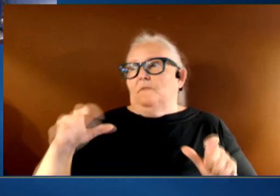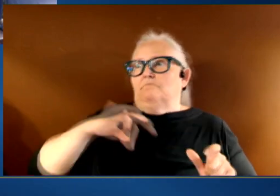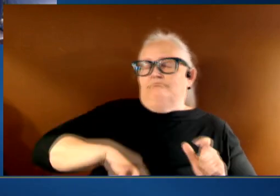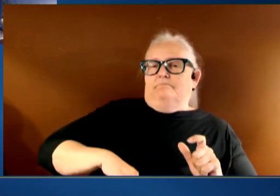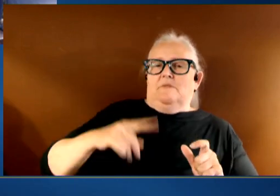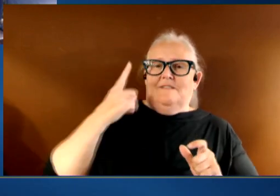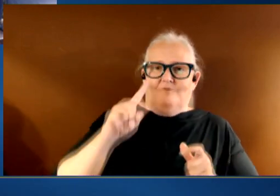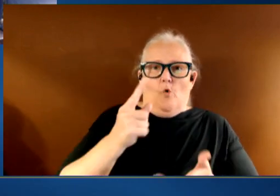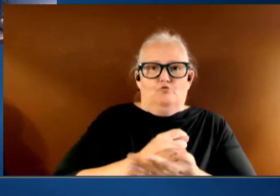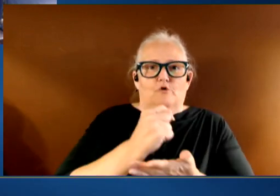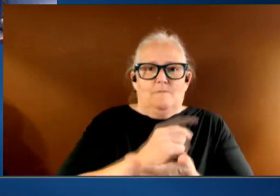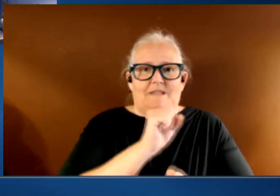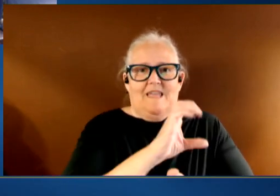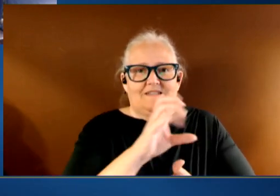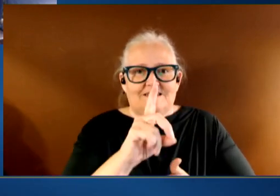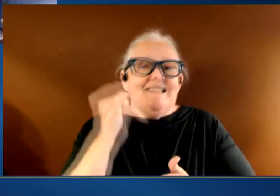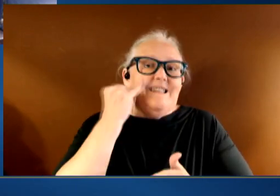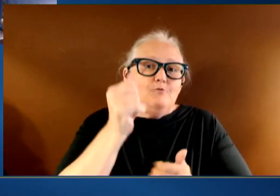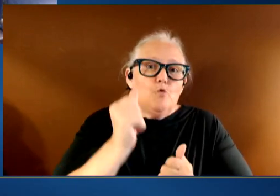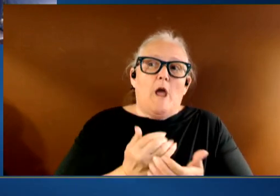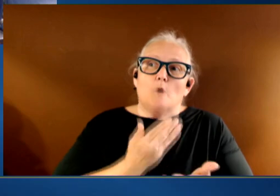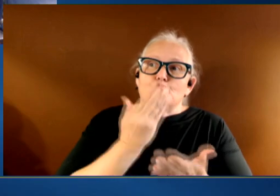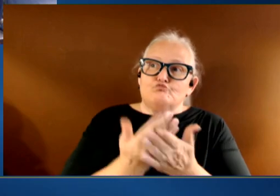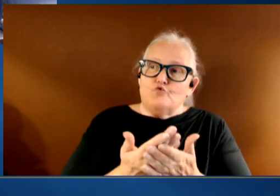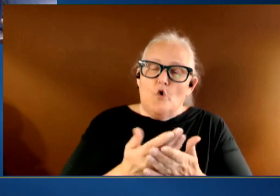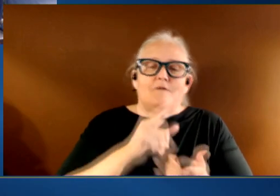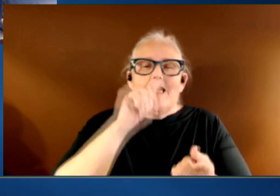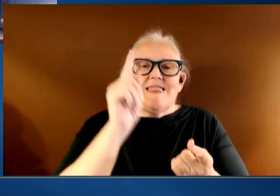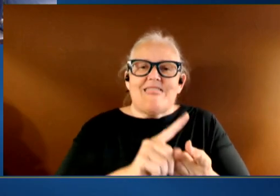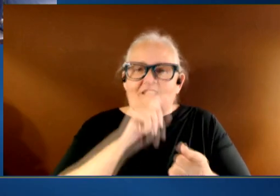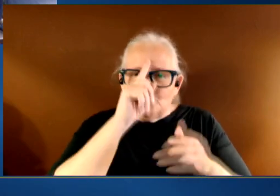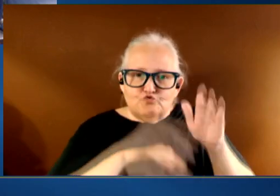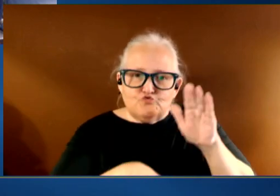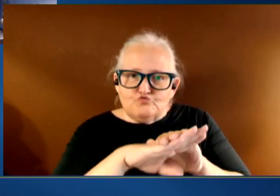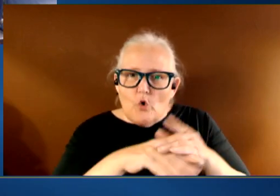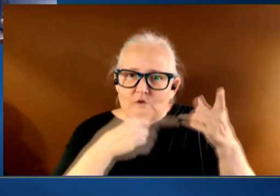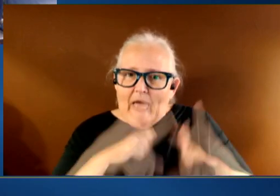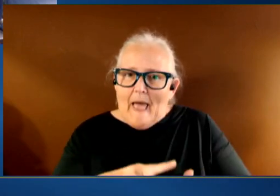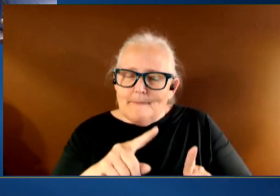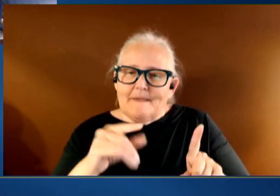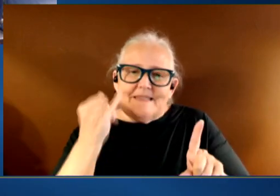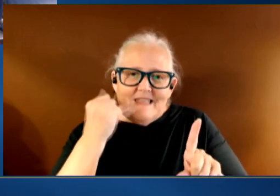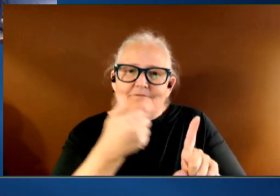would be to demonstrate a decrease in the risk of strokes for patients with sickle cell disease.